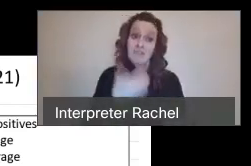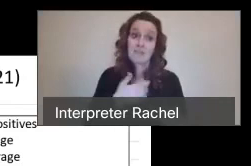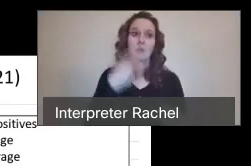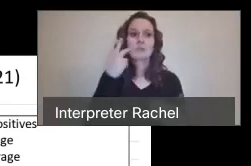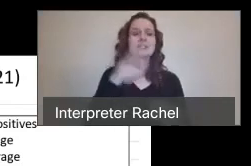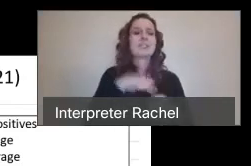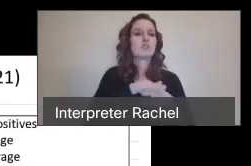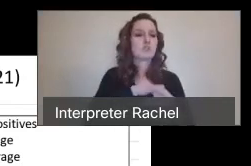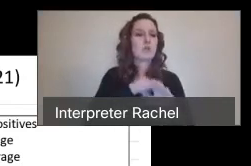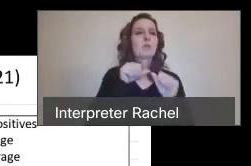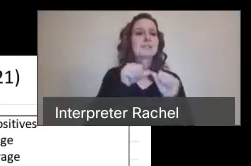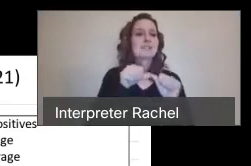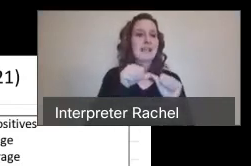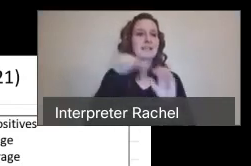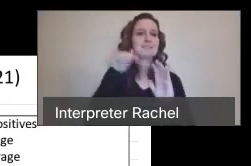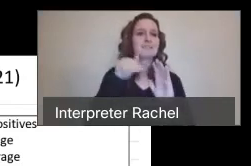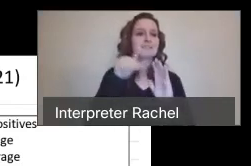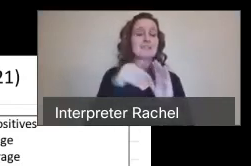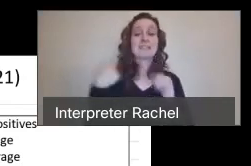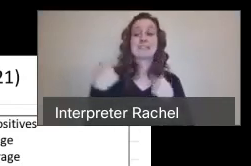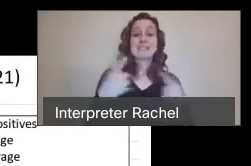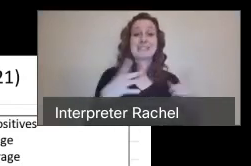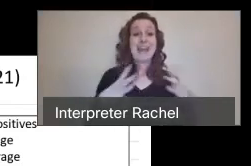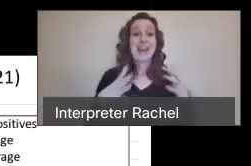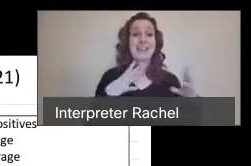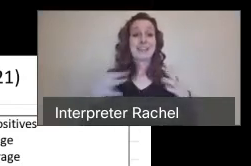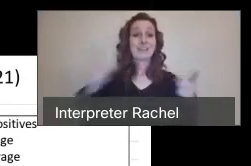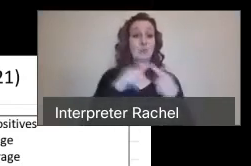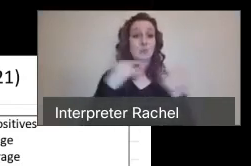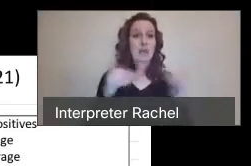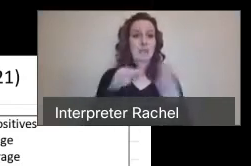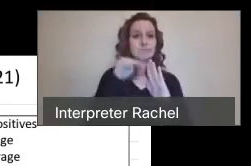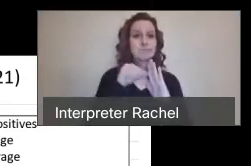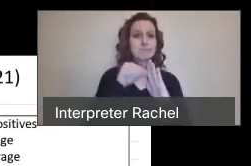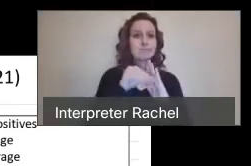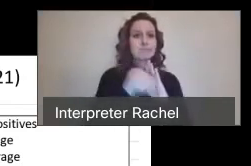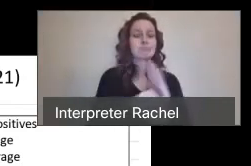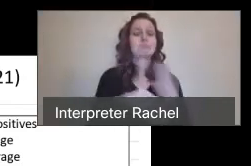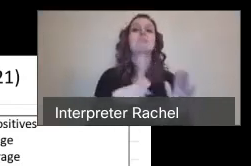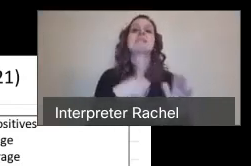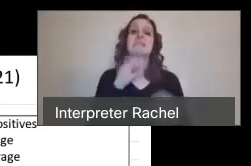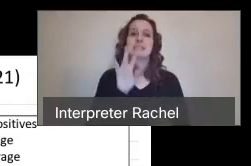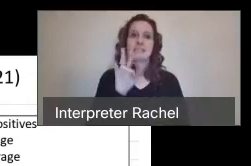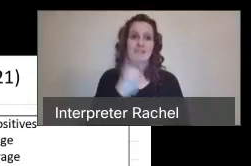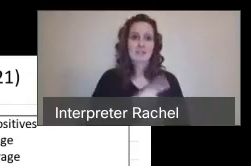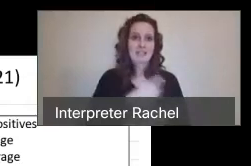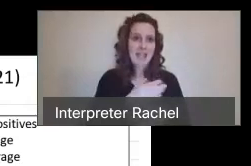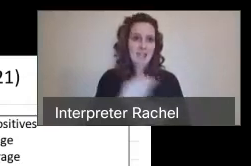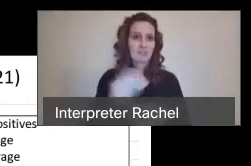decline since the holidays and both the seven and 14 day averages are moving downwards but you